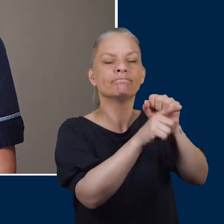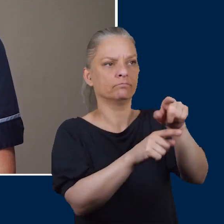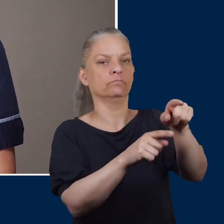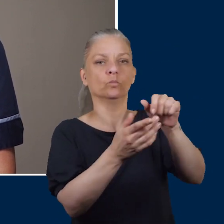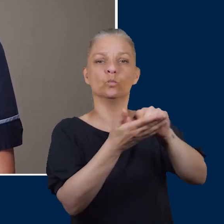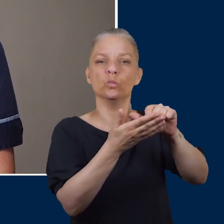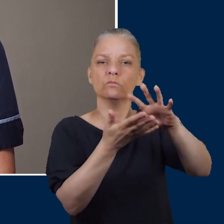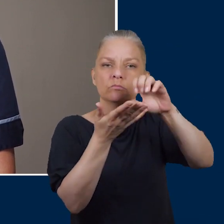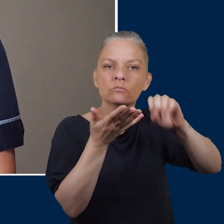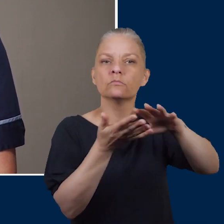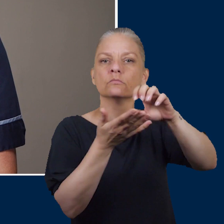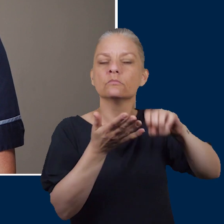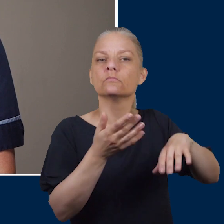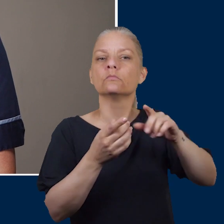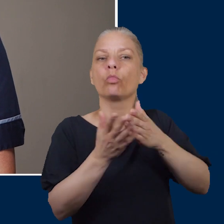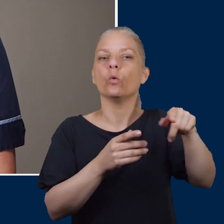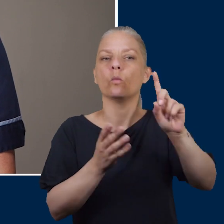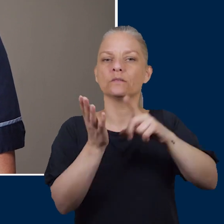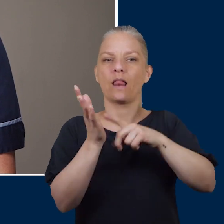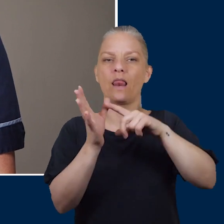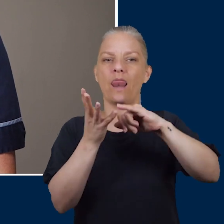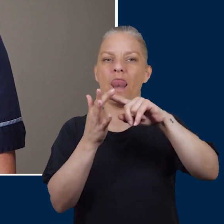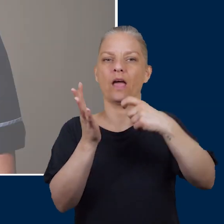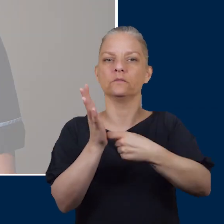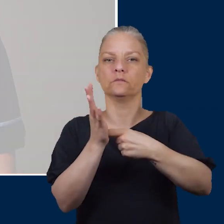and for this reason that's really important that you attend your retinal screening appointment.